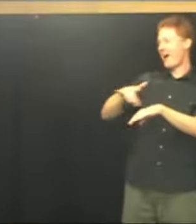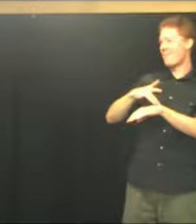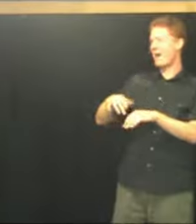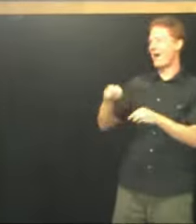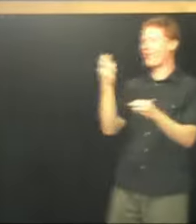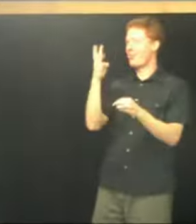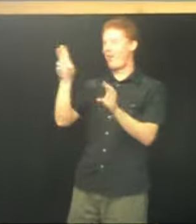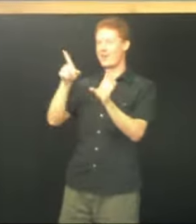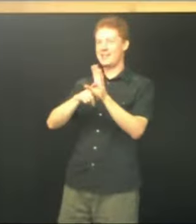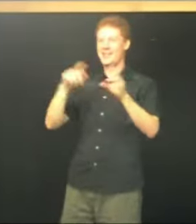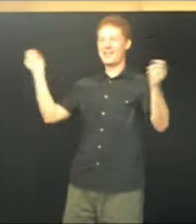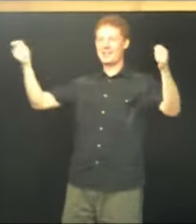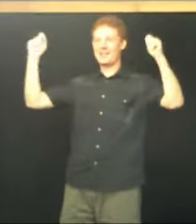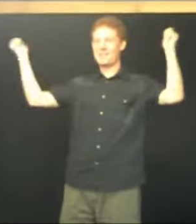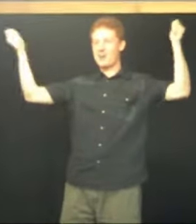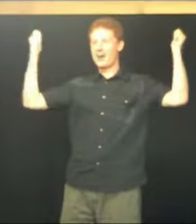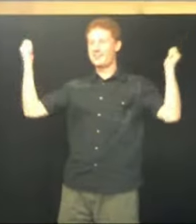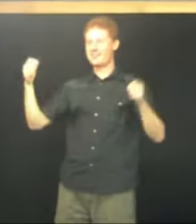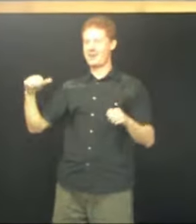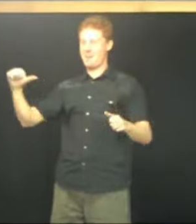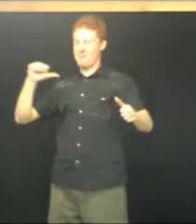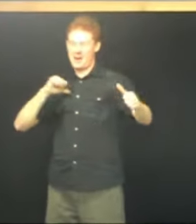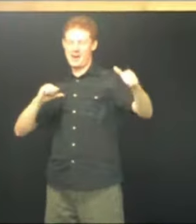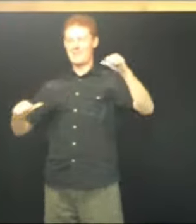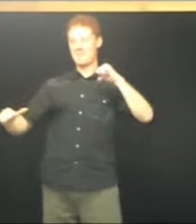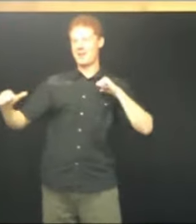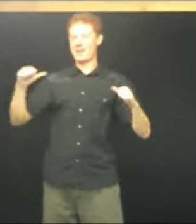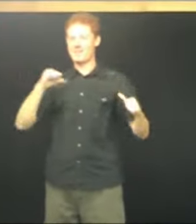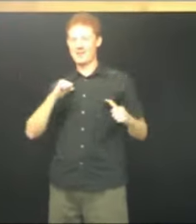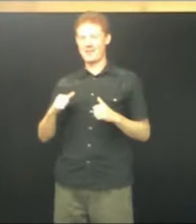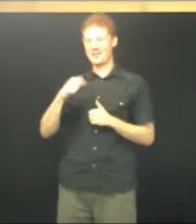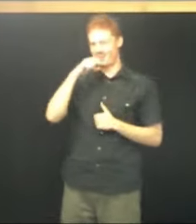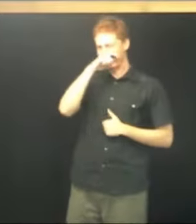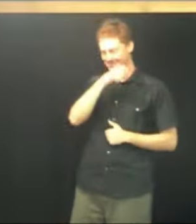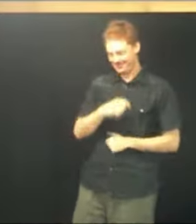Now my second point it is all about me me me